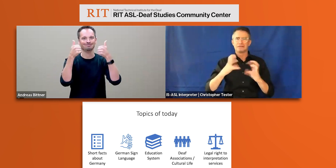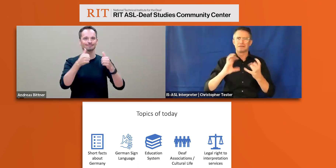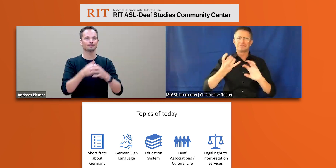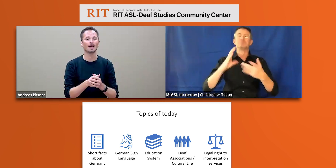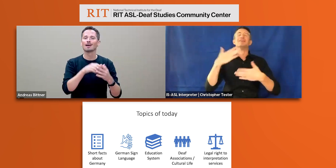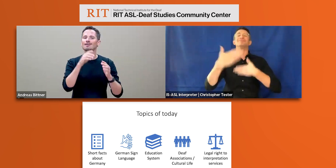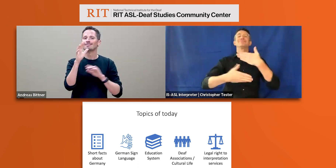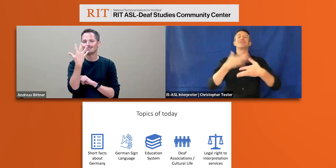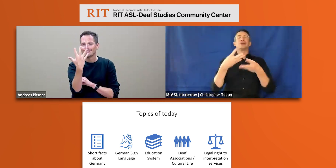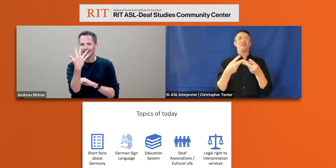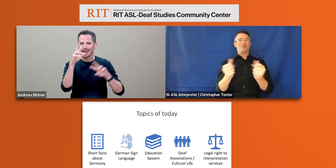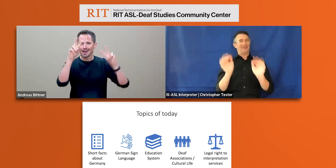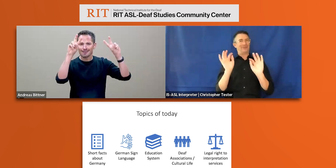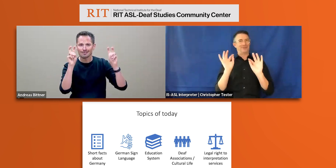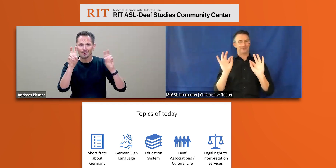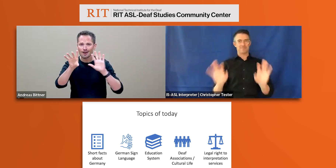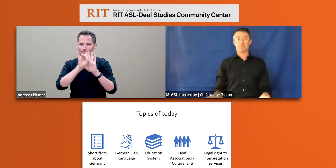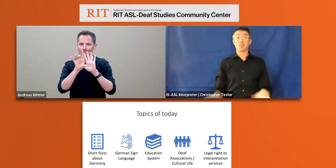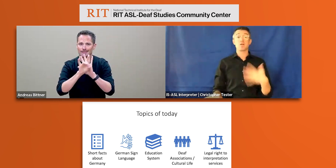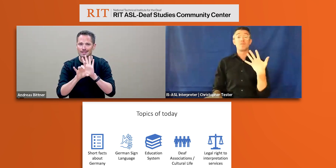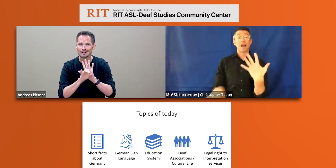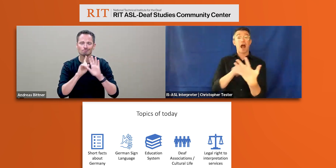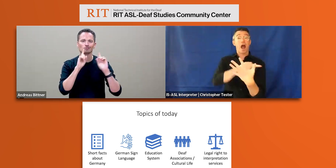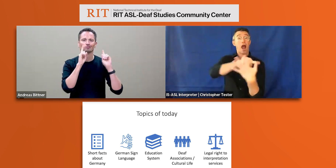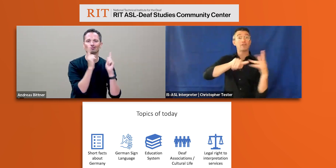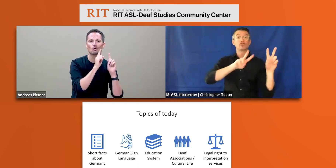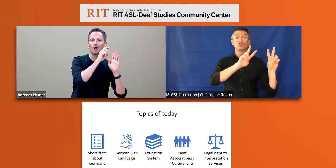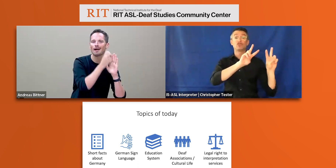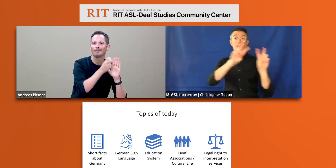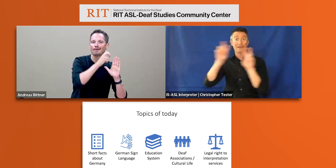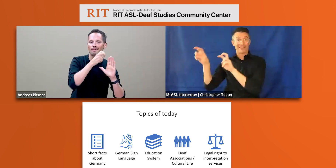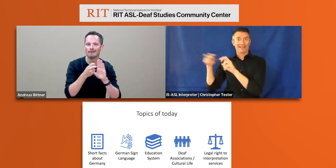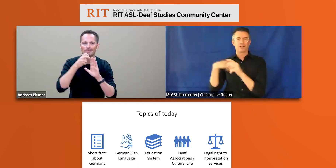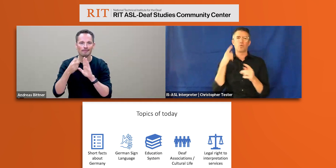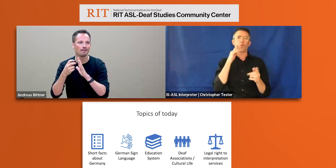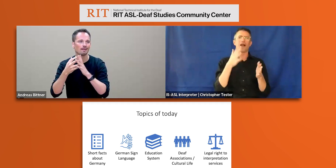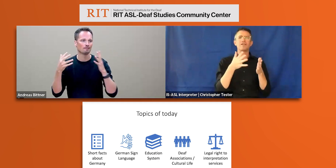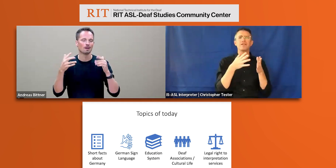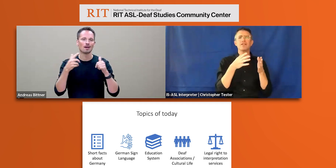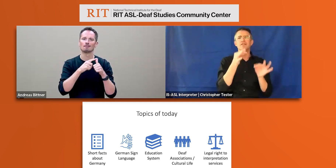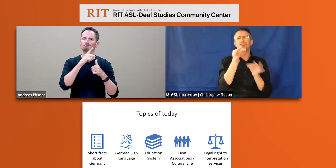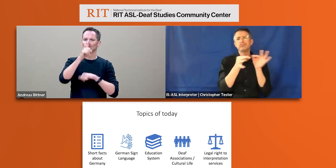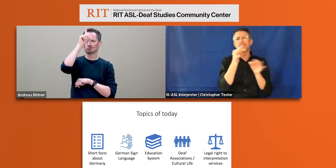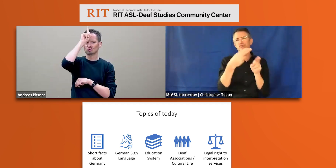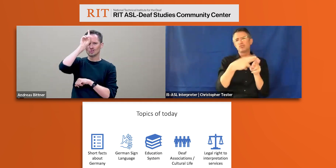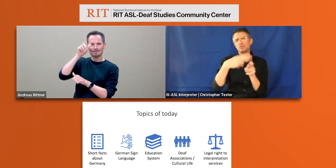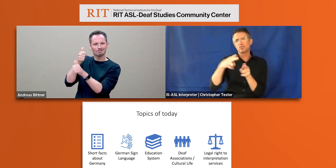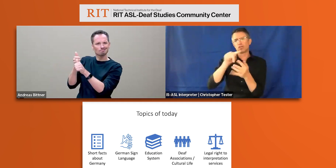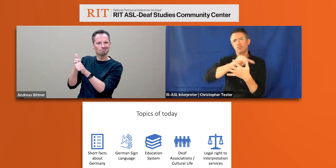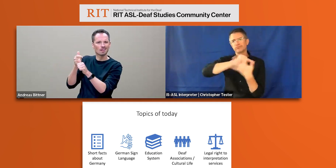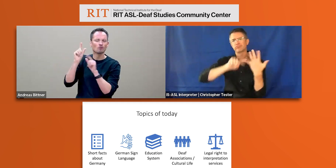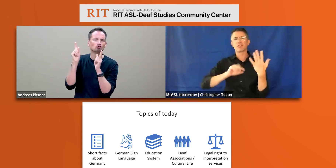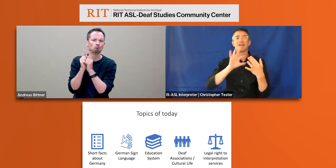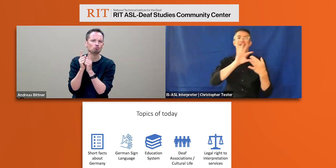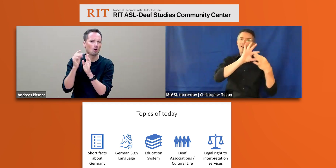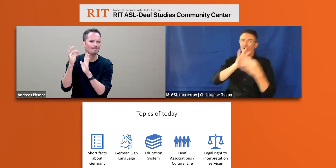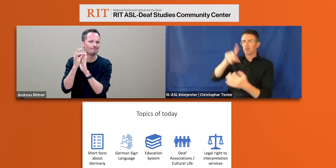I know that we're on Zoom. Sometimes we have technical difficulties, but that's OK. So, like I said, we have 5 topics